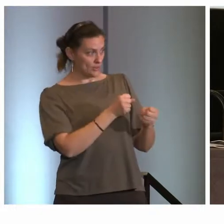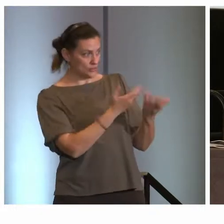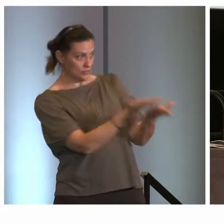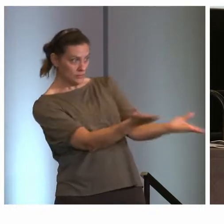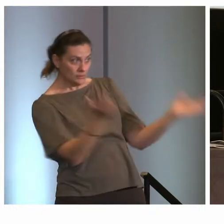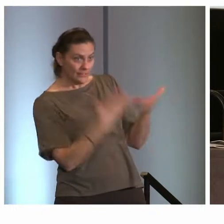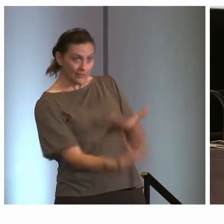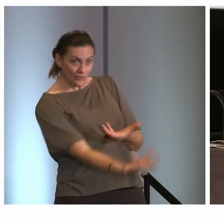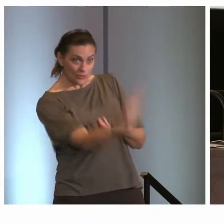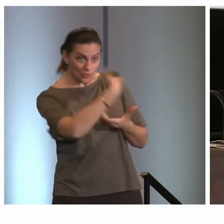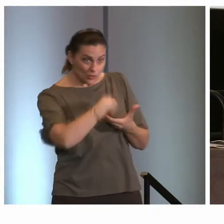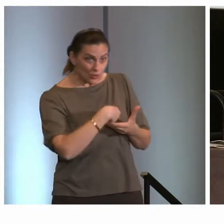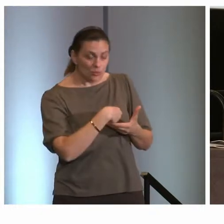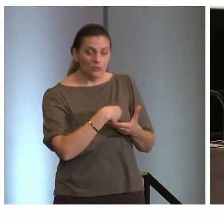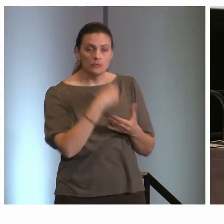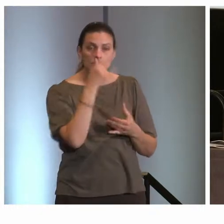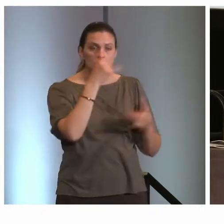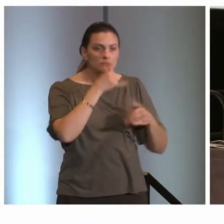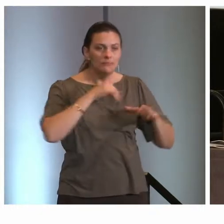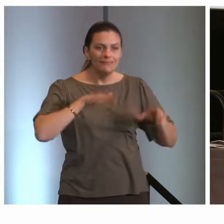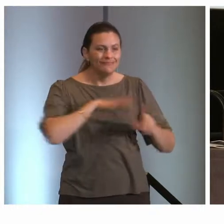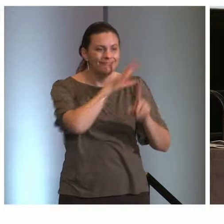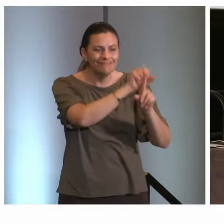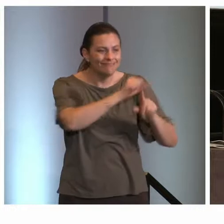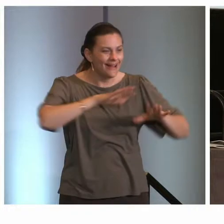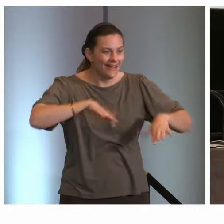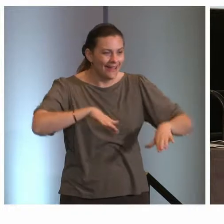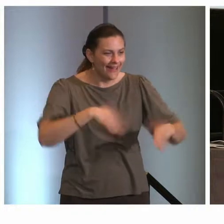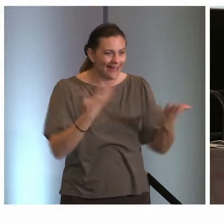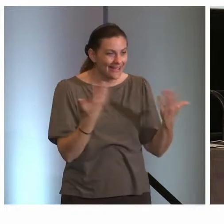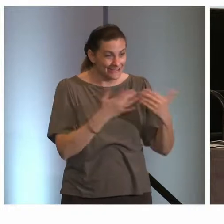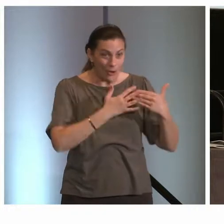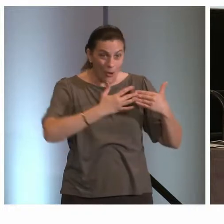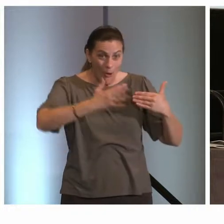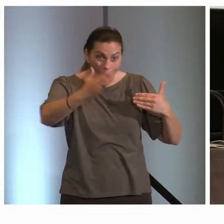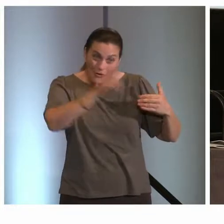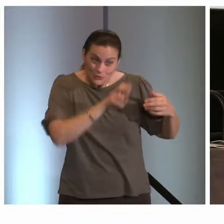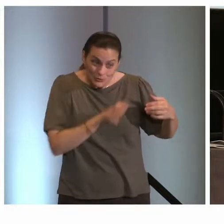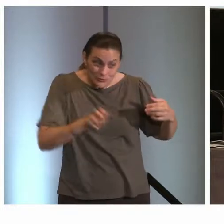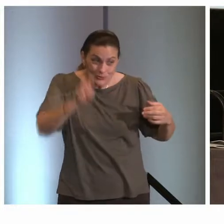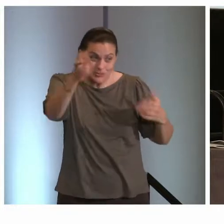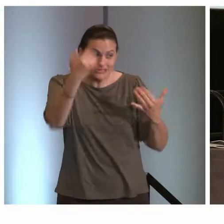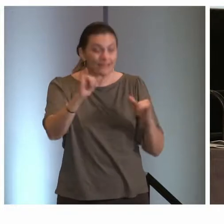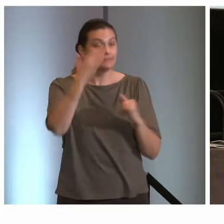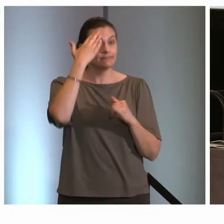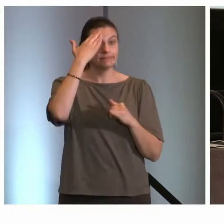Tari Hartman Squire: It's a long journey. We're not -- we're no place near there, in -- you know, the